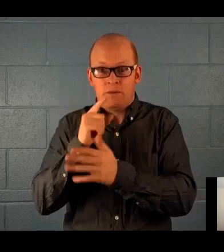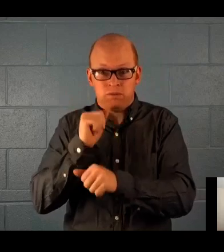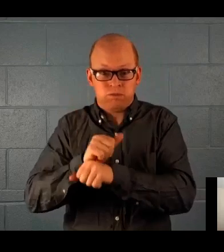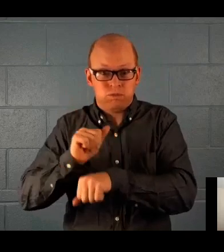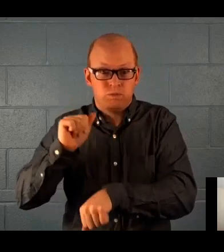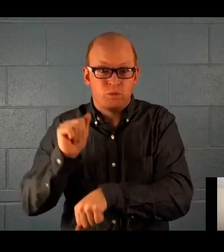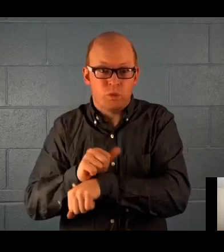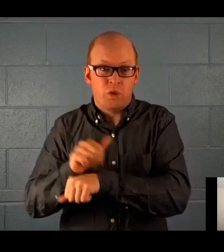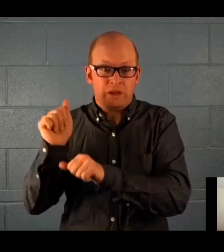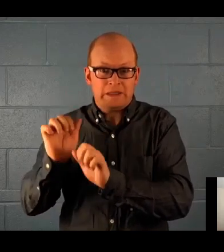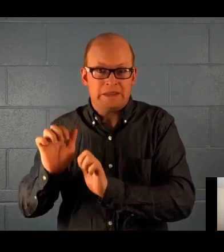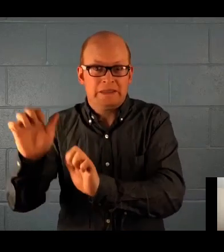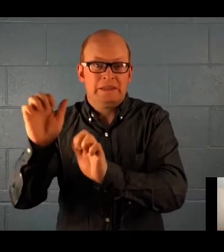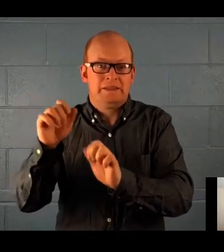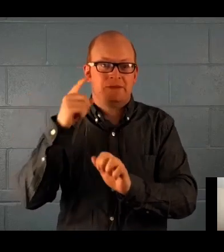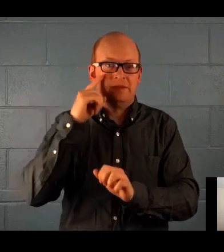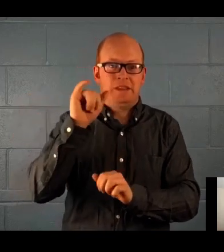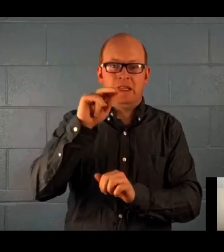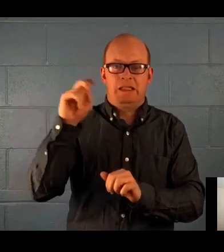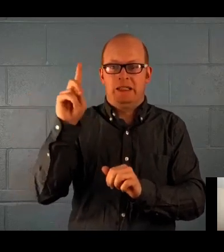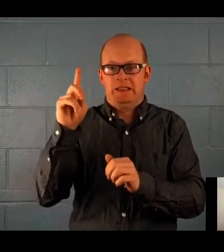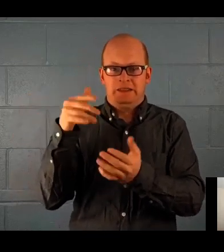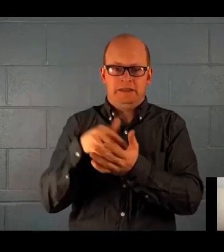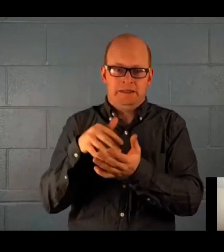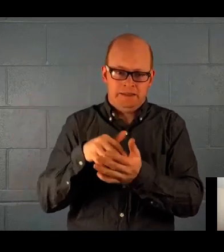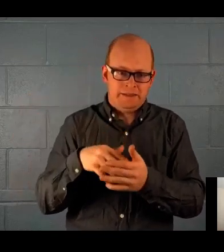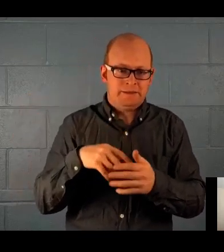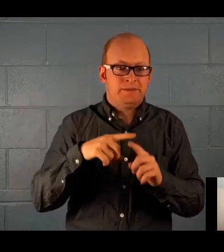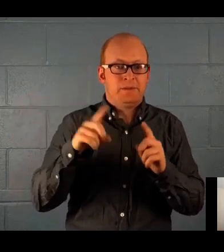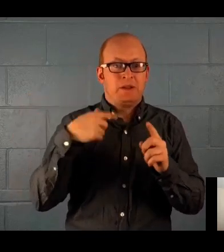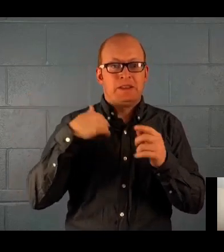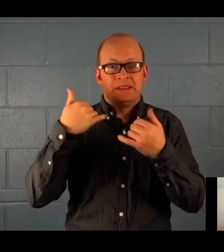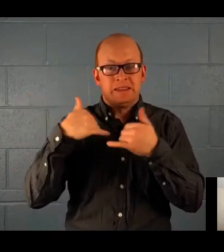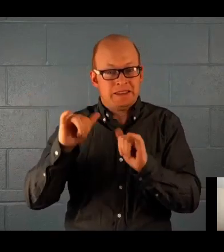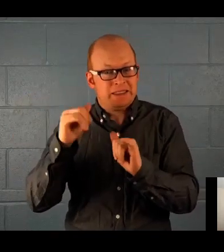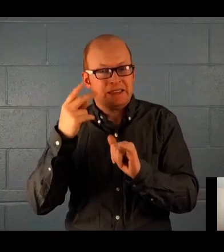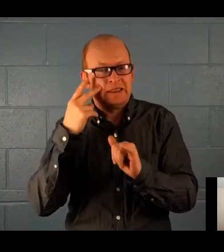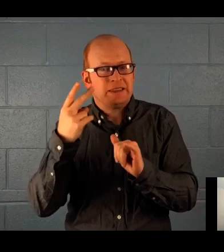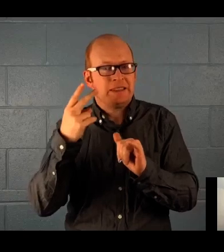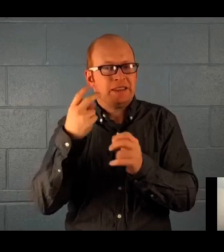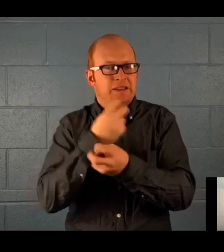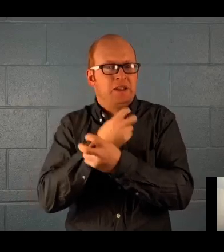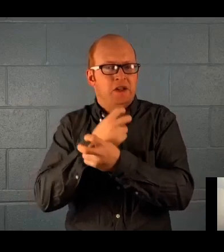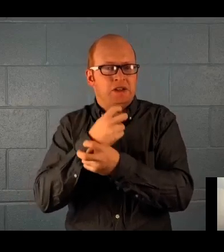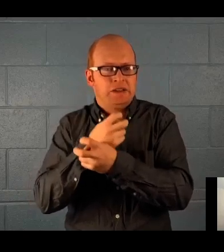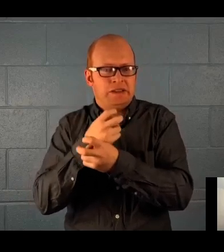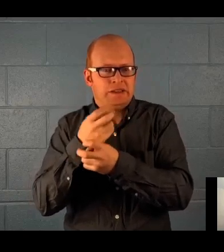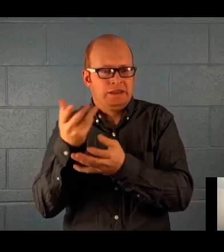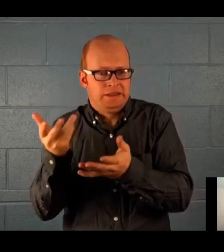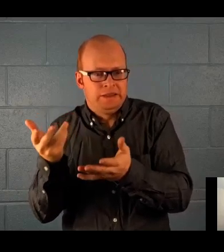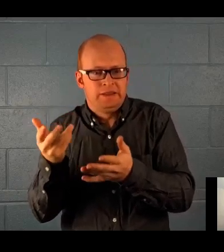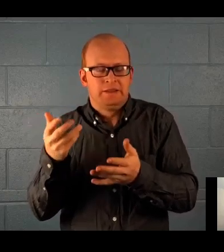into IND enabling studies. However, if we still see issues with toxicity, we have plans to further evaluate